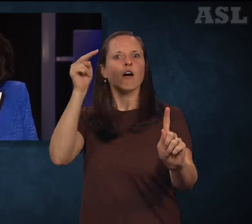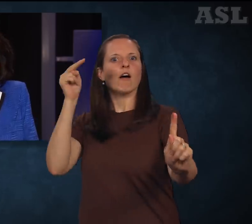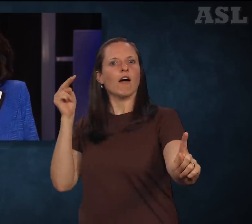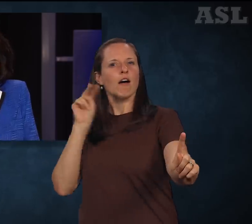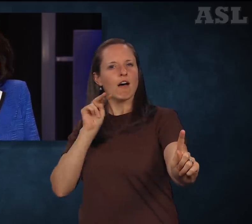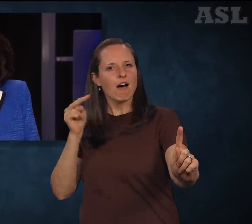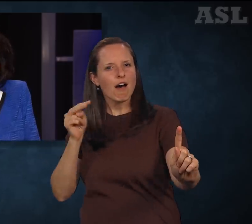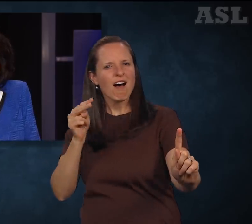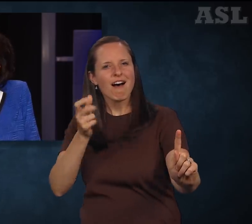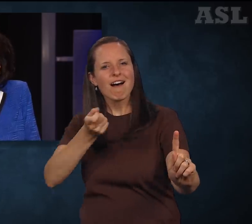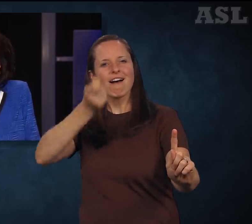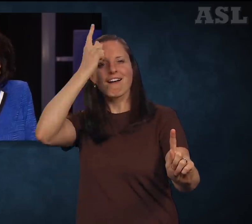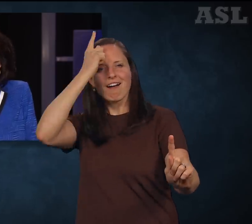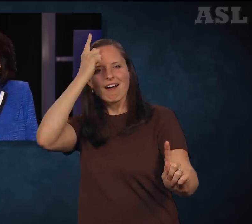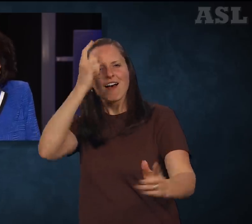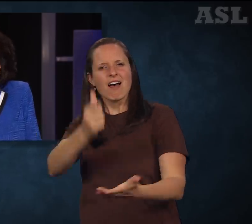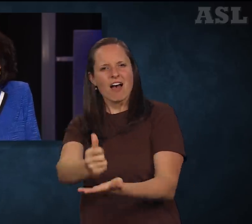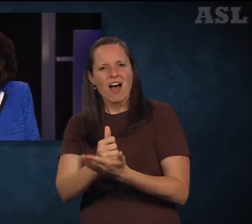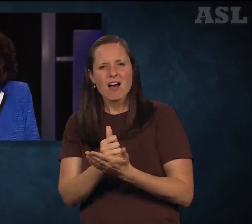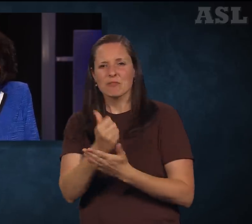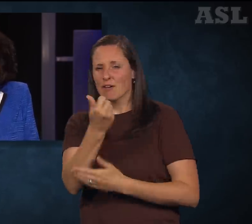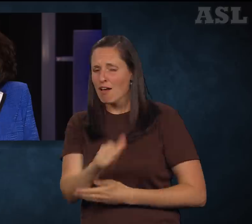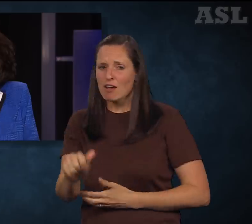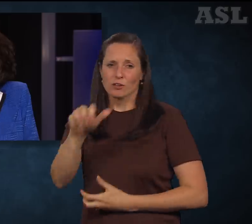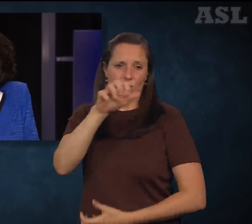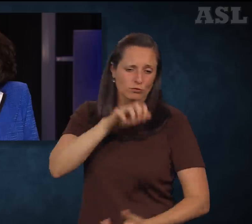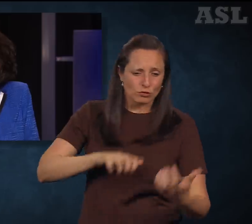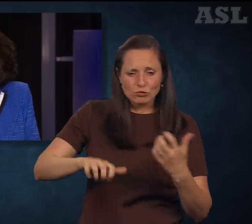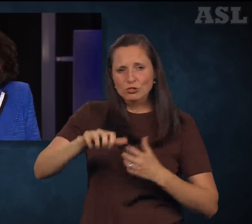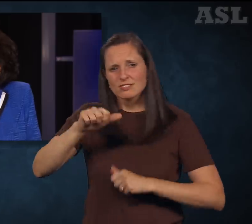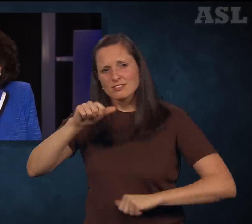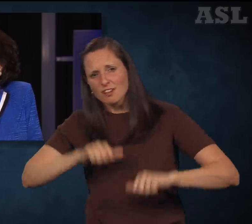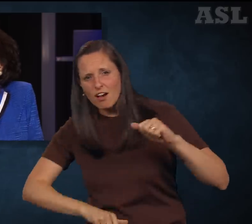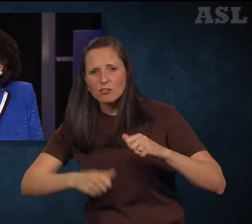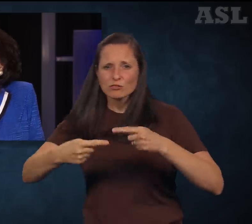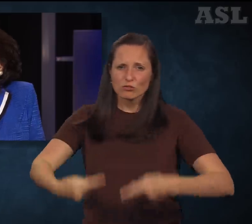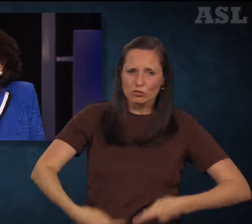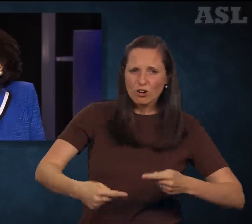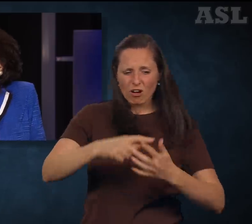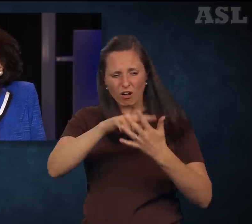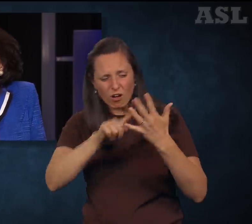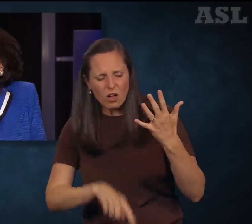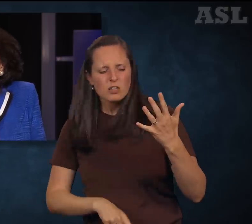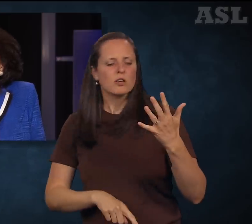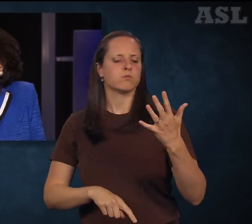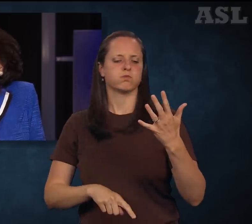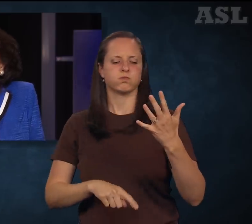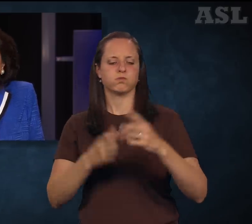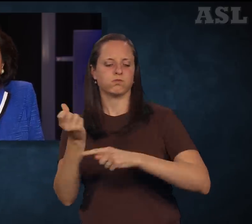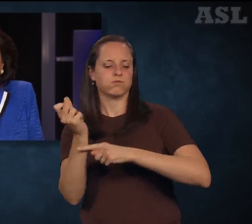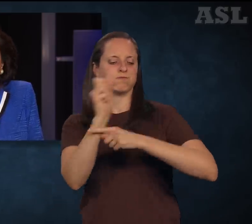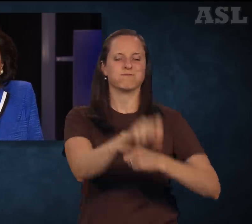AND ETERNAL PERSPECTIVE TO HELP YOU OVERCOME ANY AND ALL